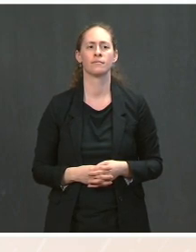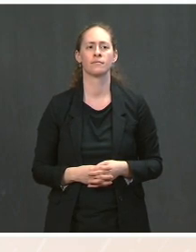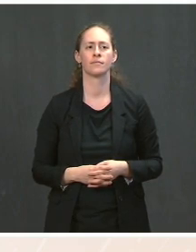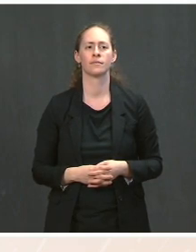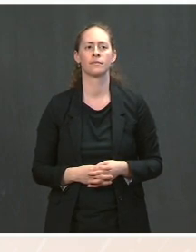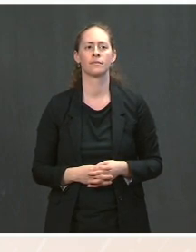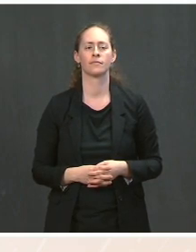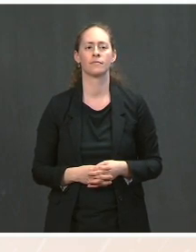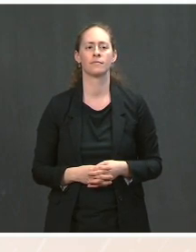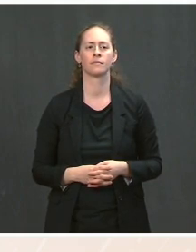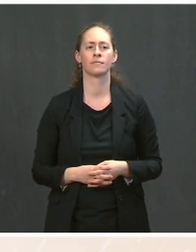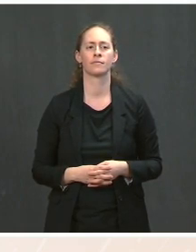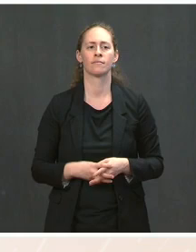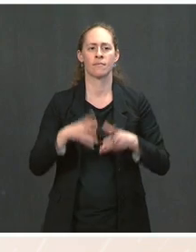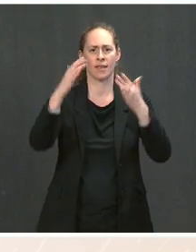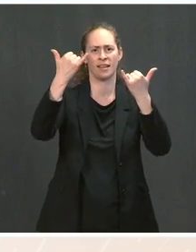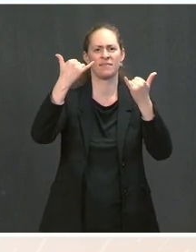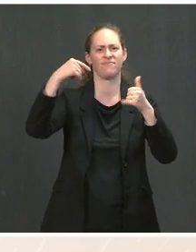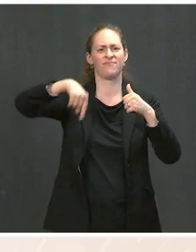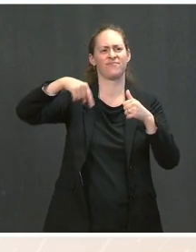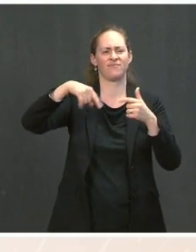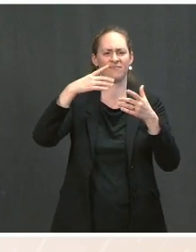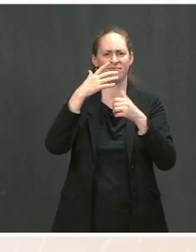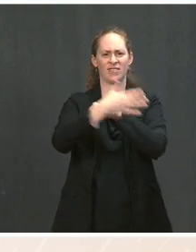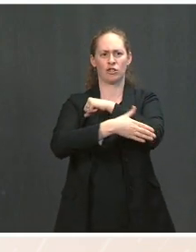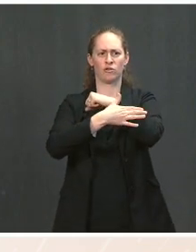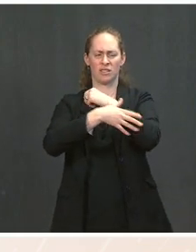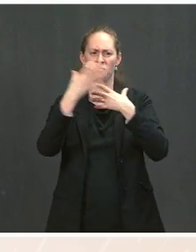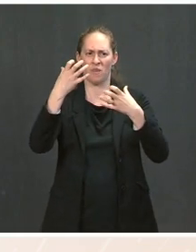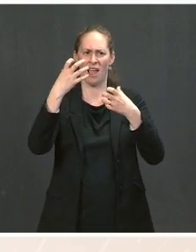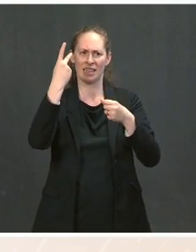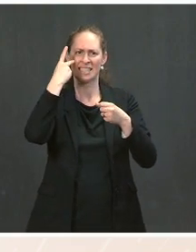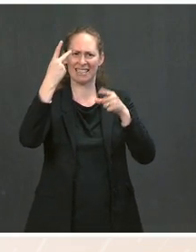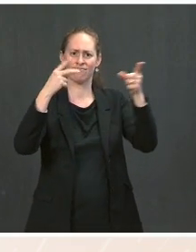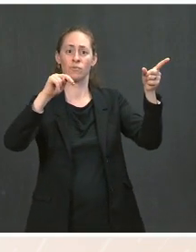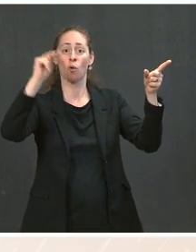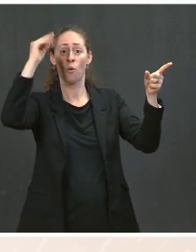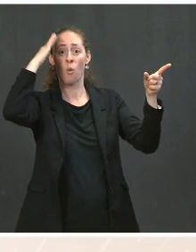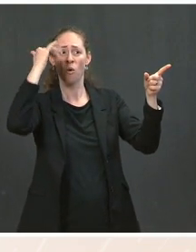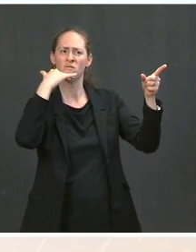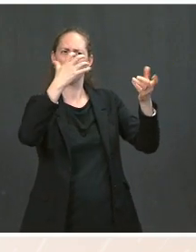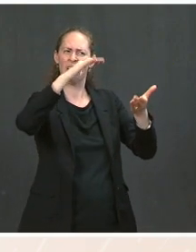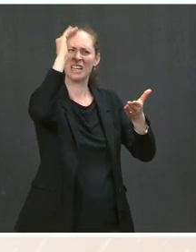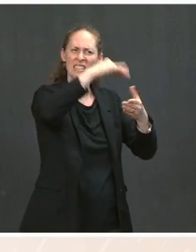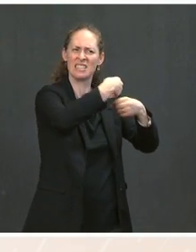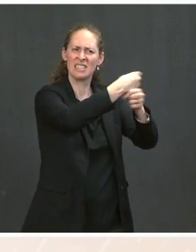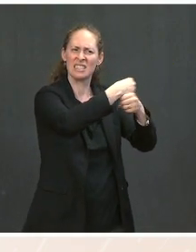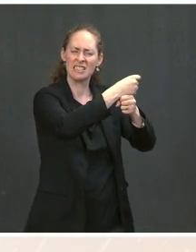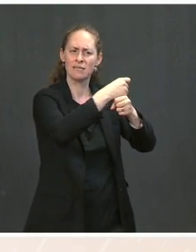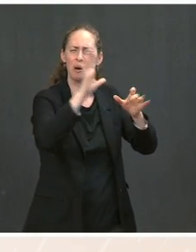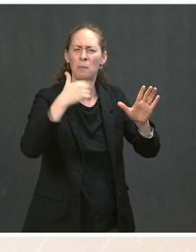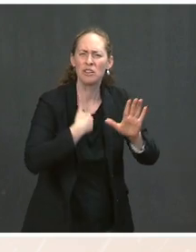and then later you said the "North Korean Peninsula," and that sort of betrays the — Ms. Psaki: Sorry. Of North Korea — The Press: But it betrays the thrust of my question —